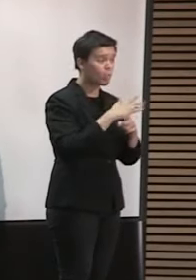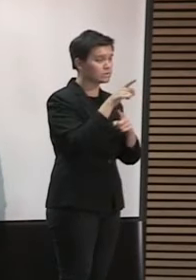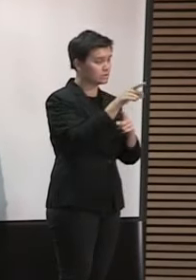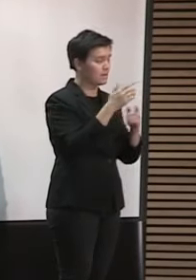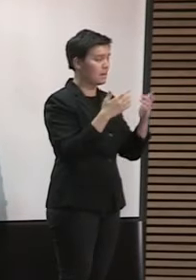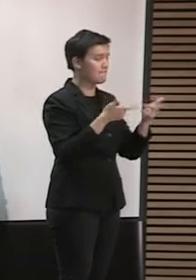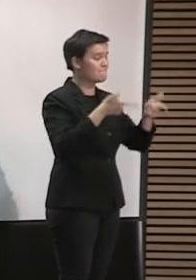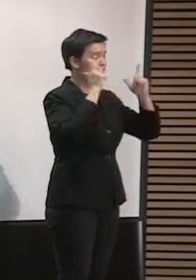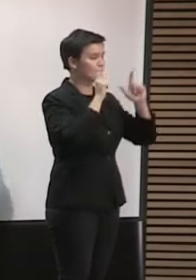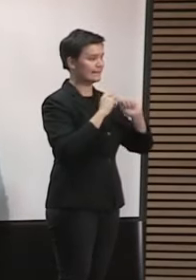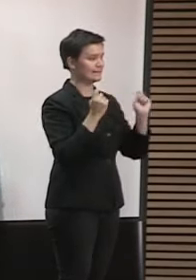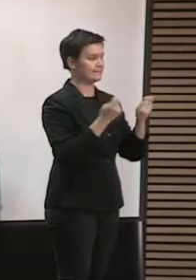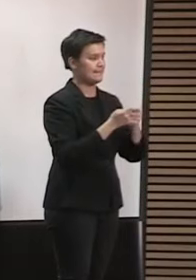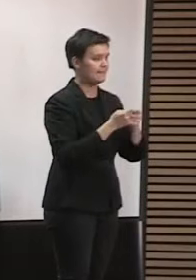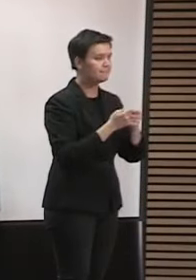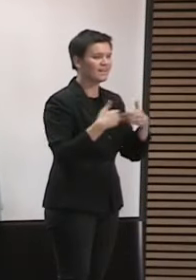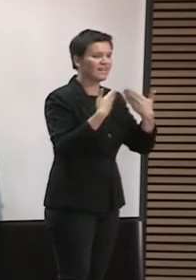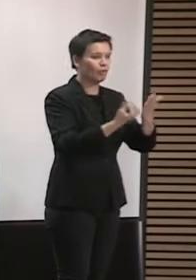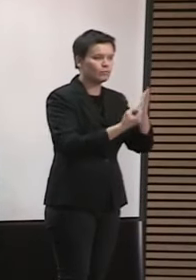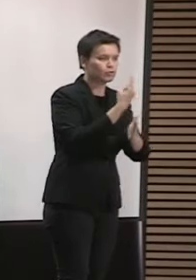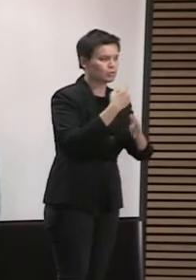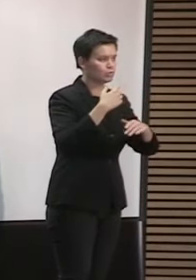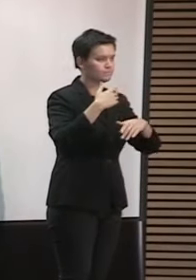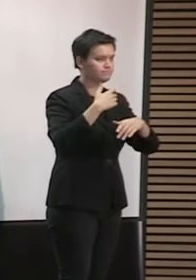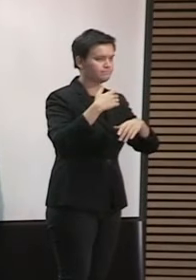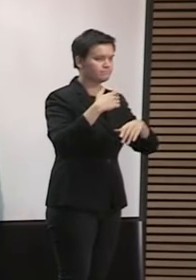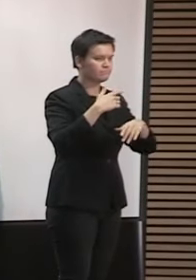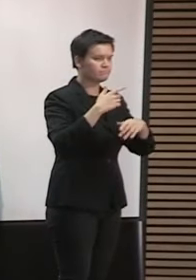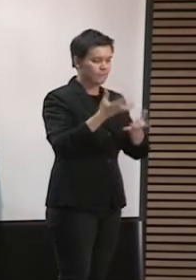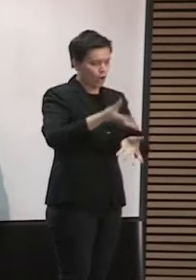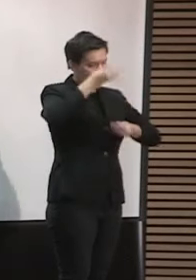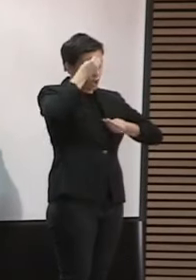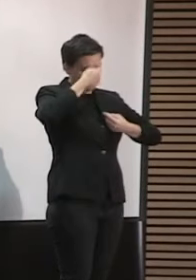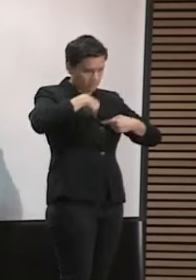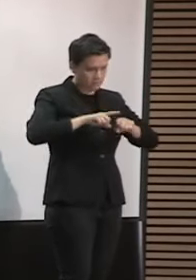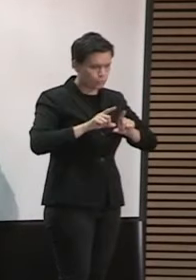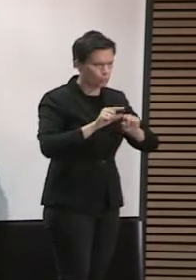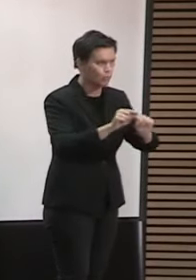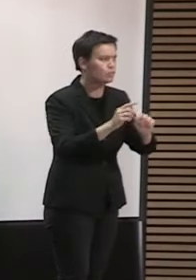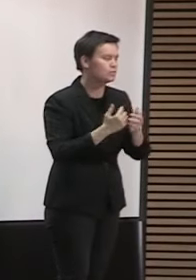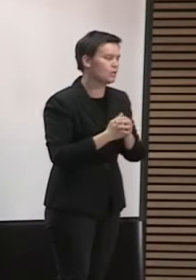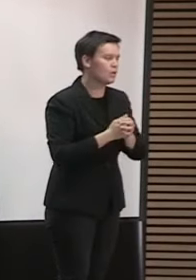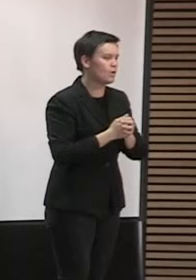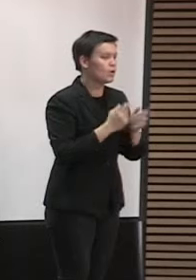may well be a requirement of the airline. It's not a requirement in New Zealand.